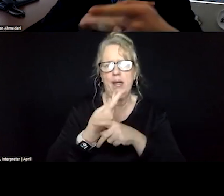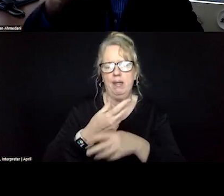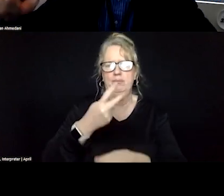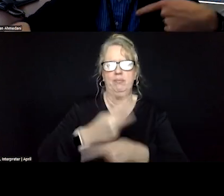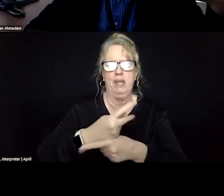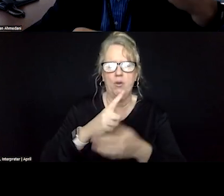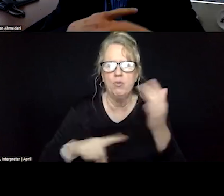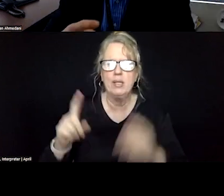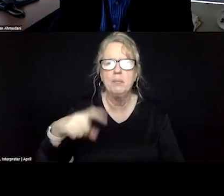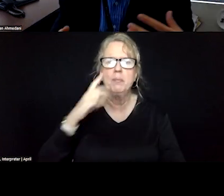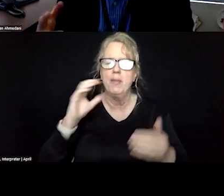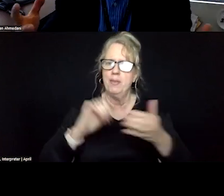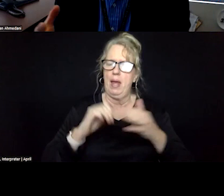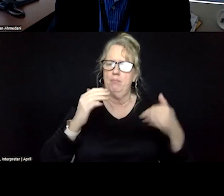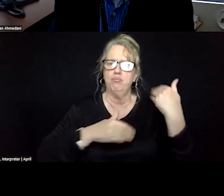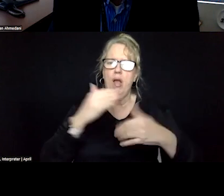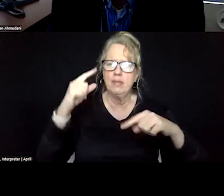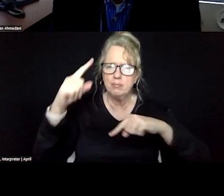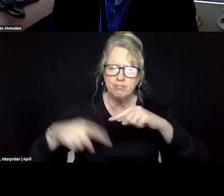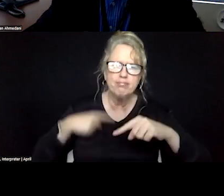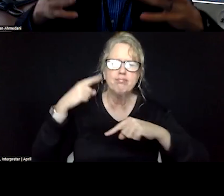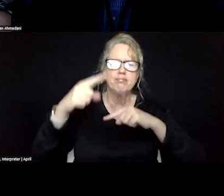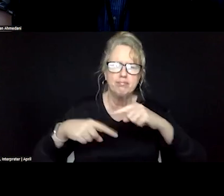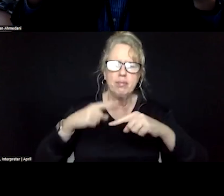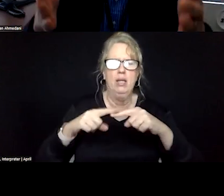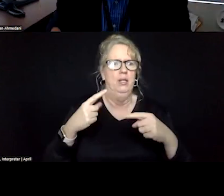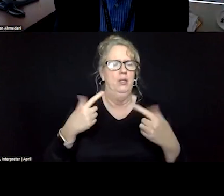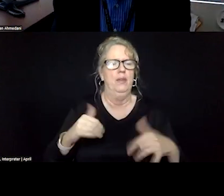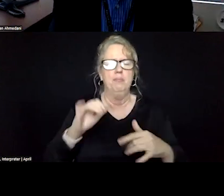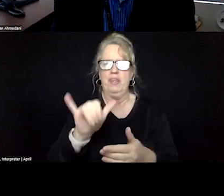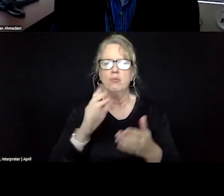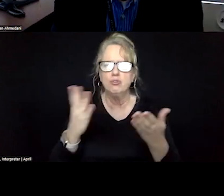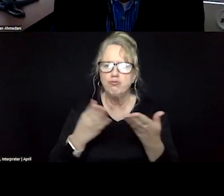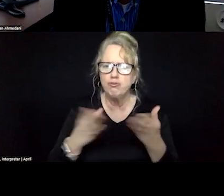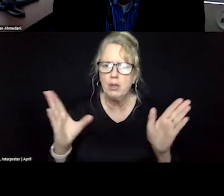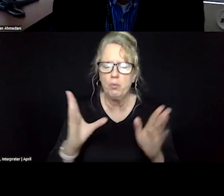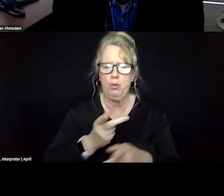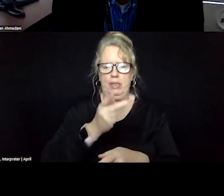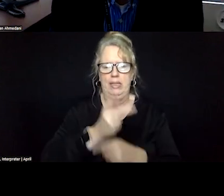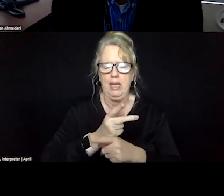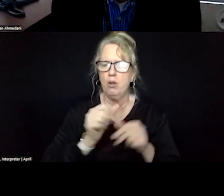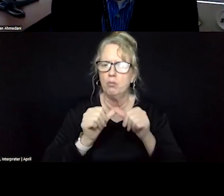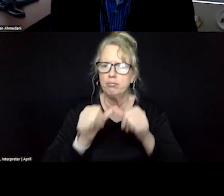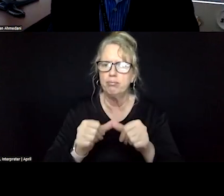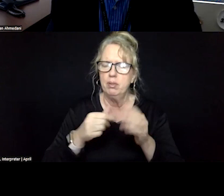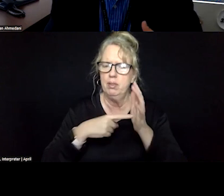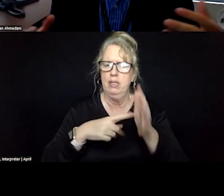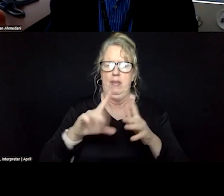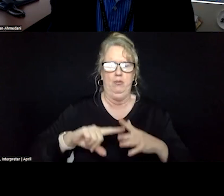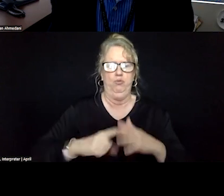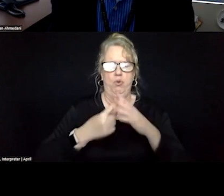THAT WAS THE GENERAL CARE PATHWAY THAT COULD START IN ANY